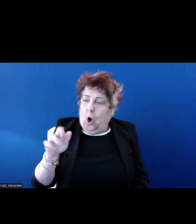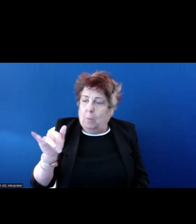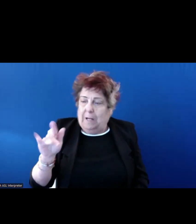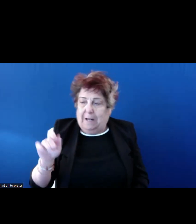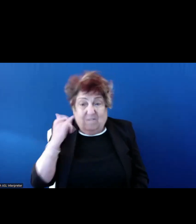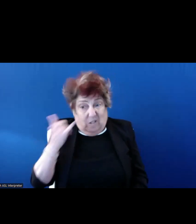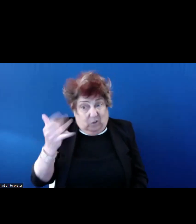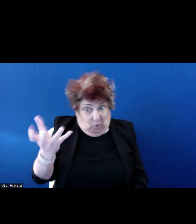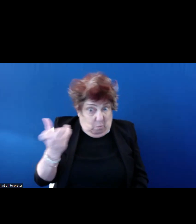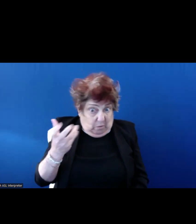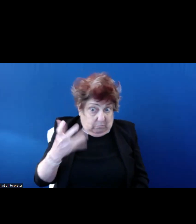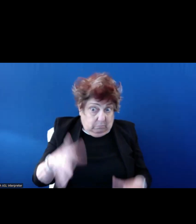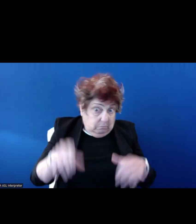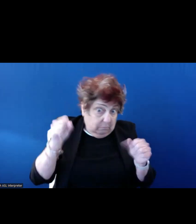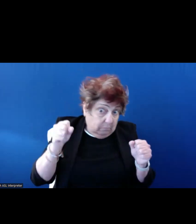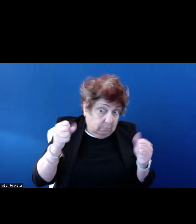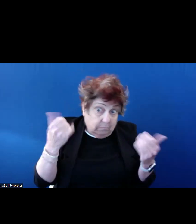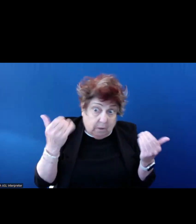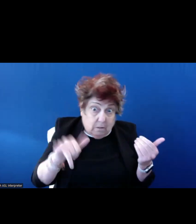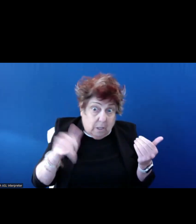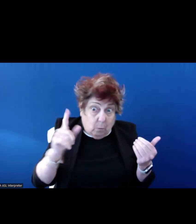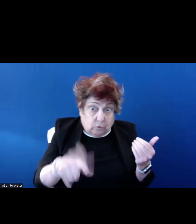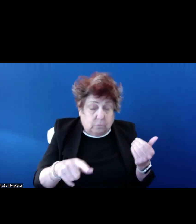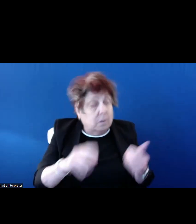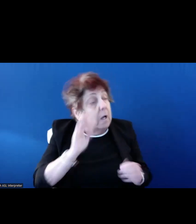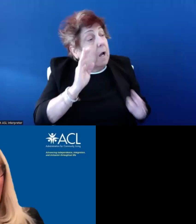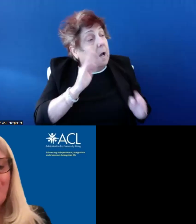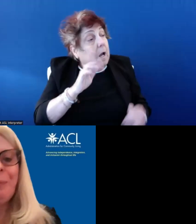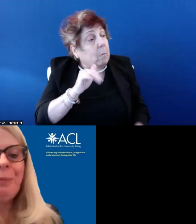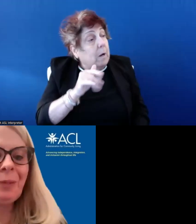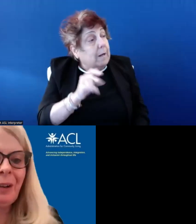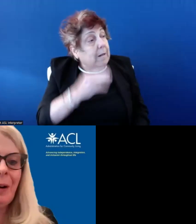Hi Ryan. Thank you all so much.